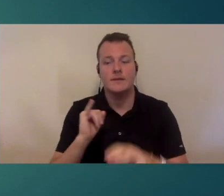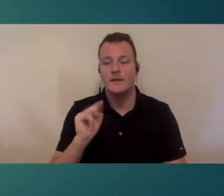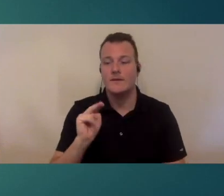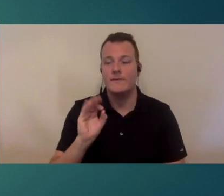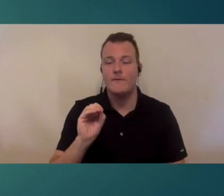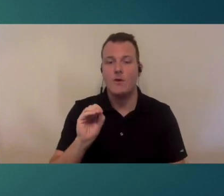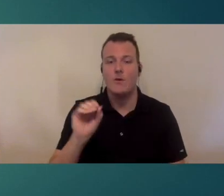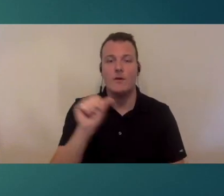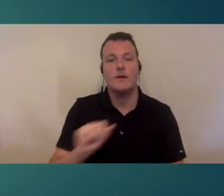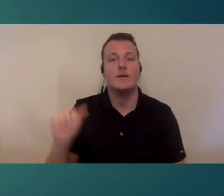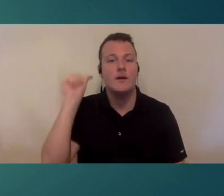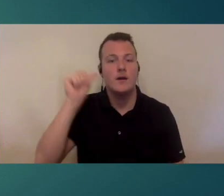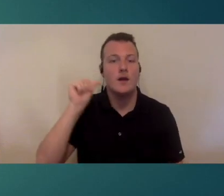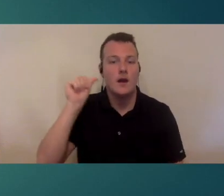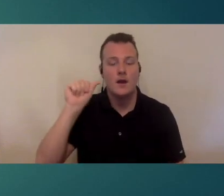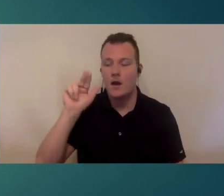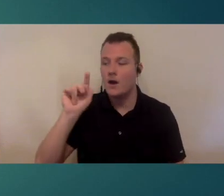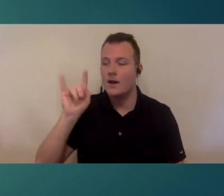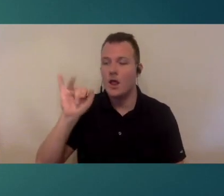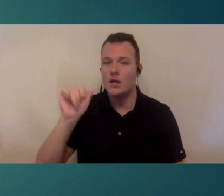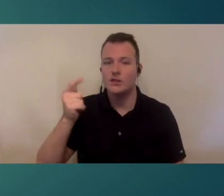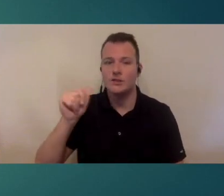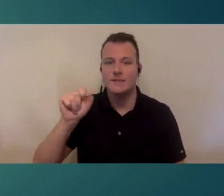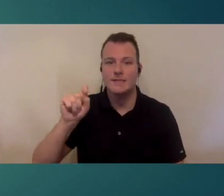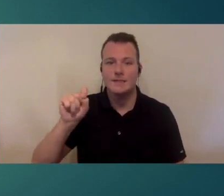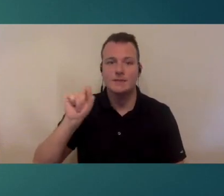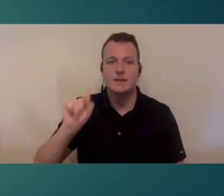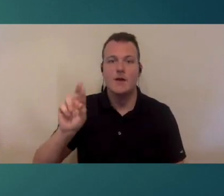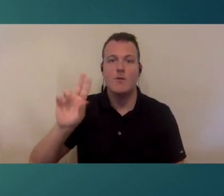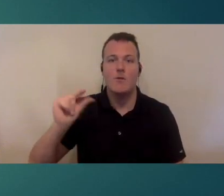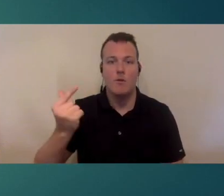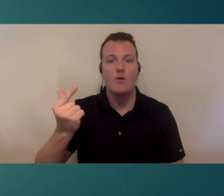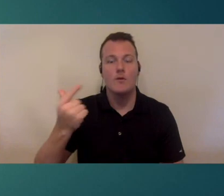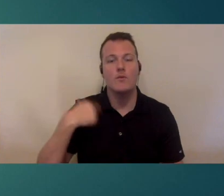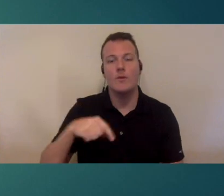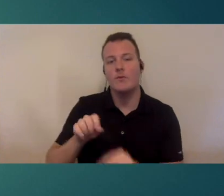and we will certainly forward those to the appropriate